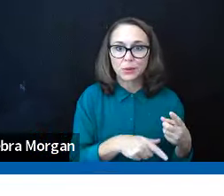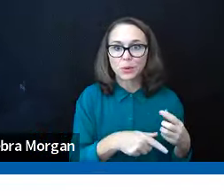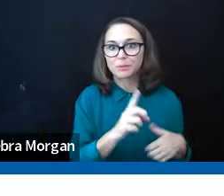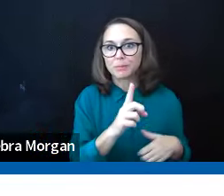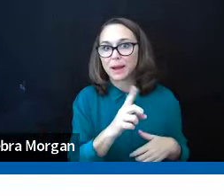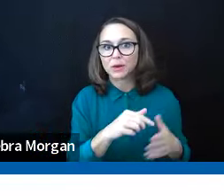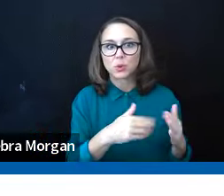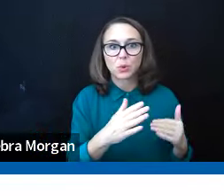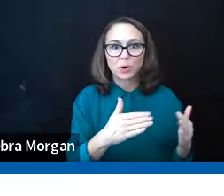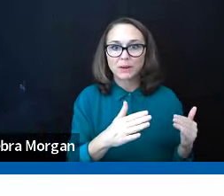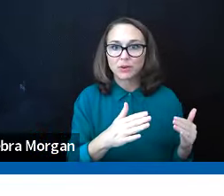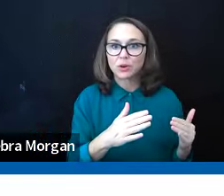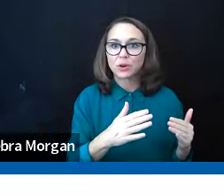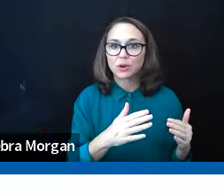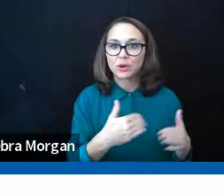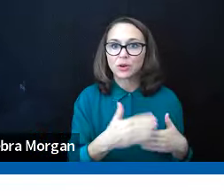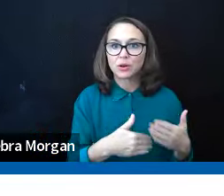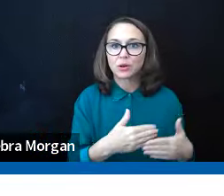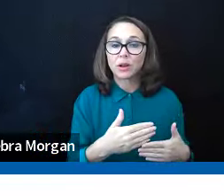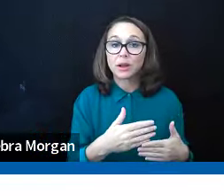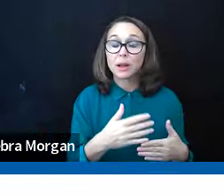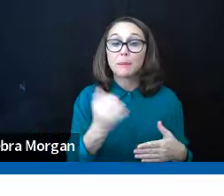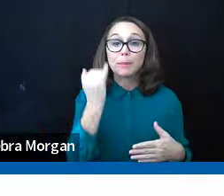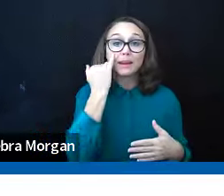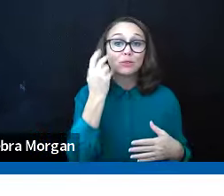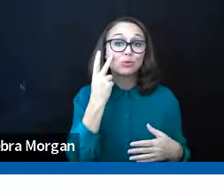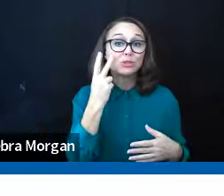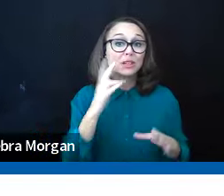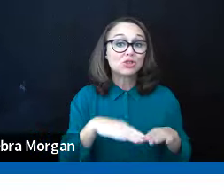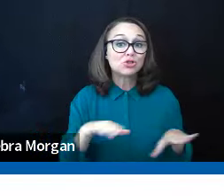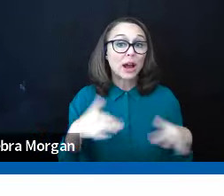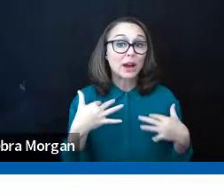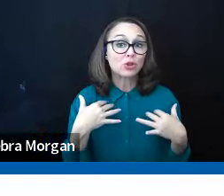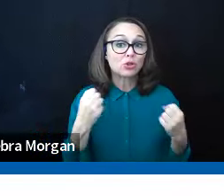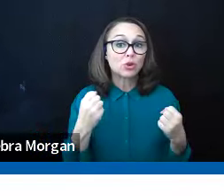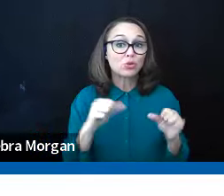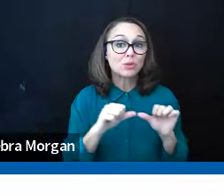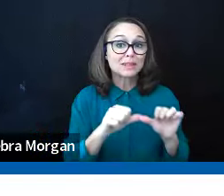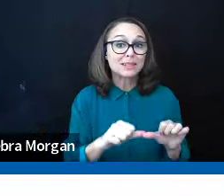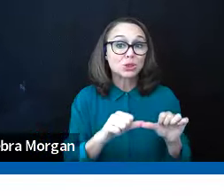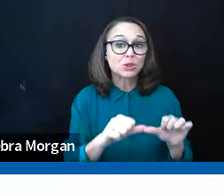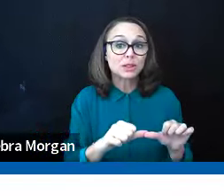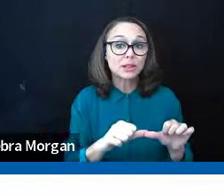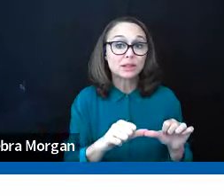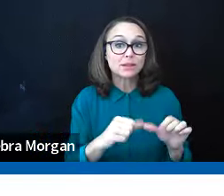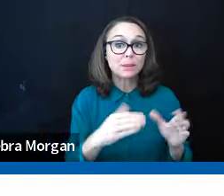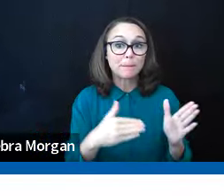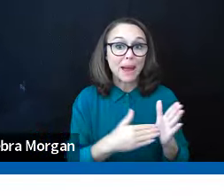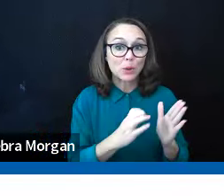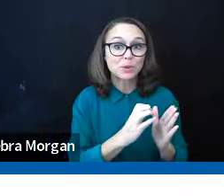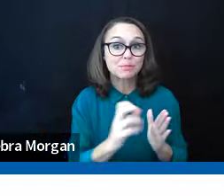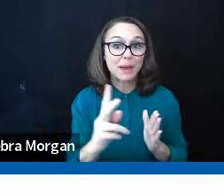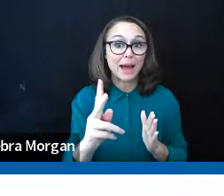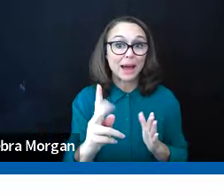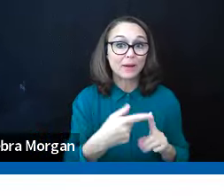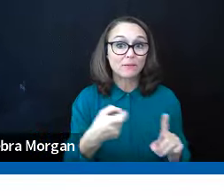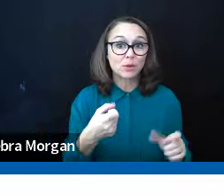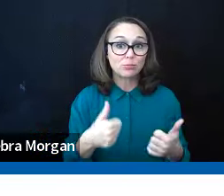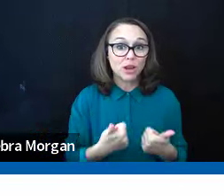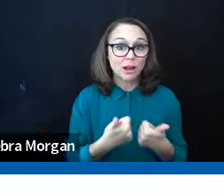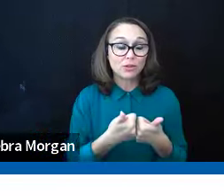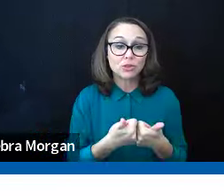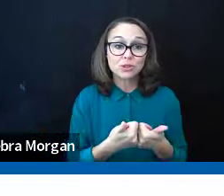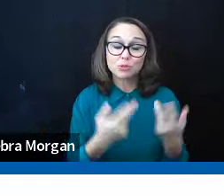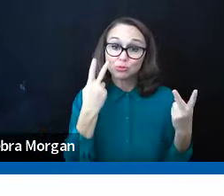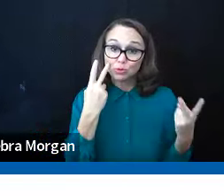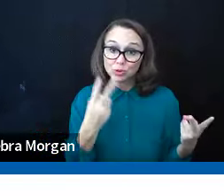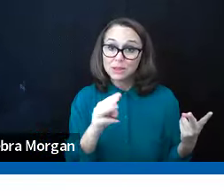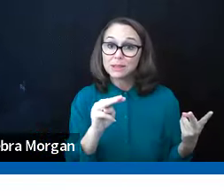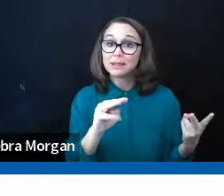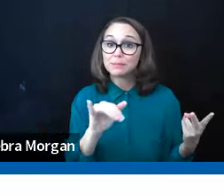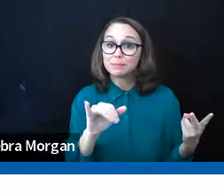you'll look at the child resilience bouncing back after challenges, you can see Mississippi was on